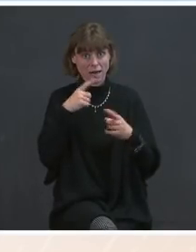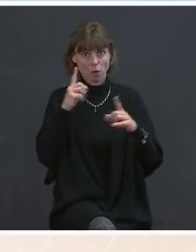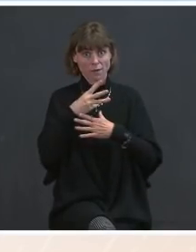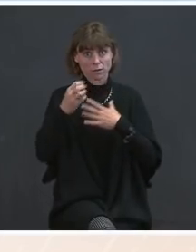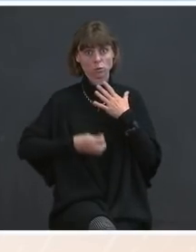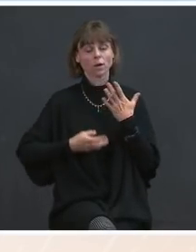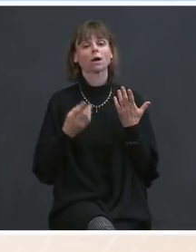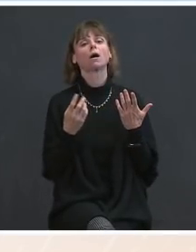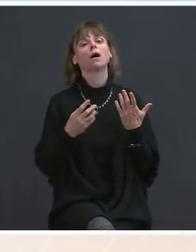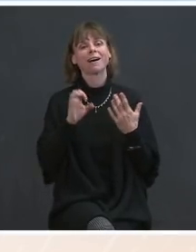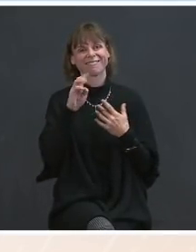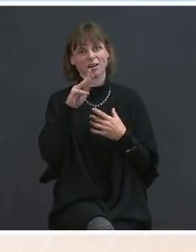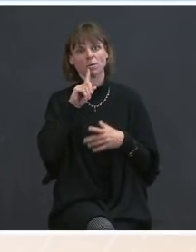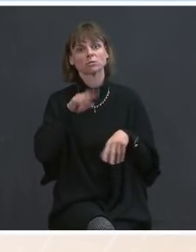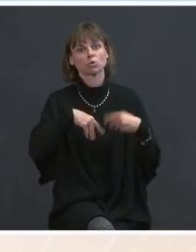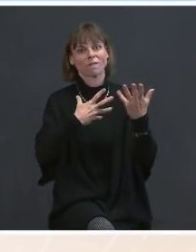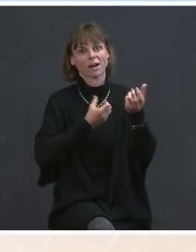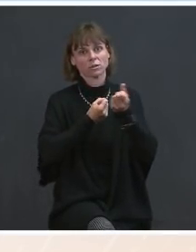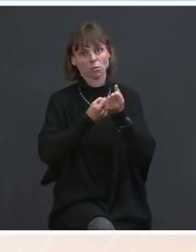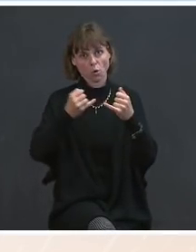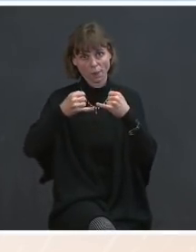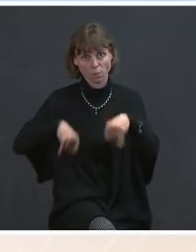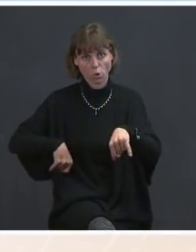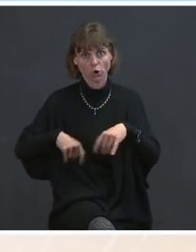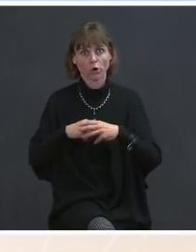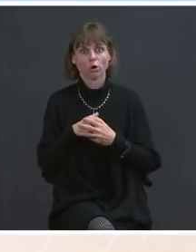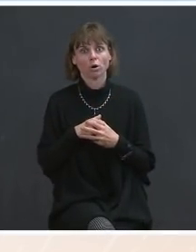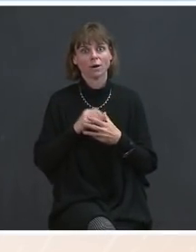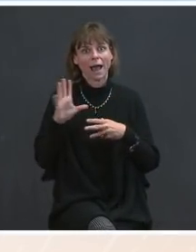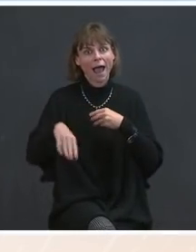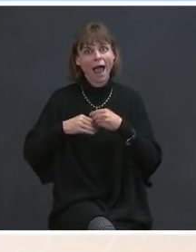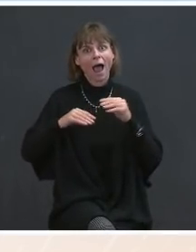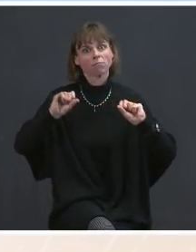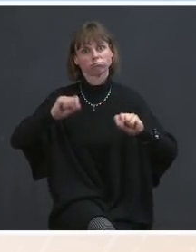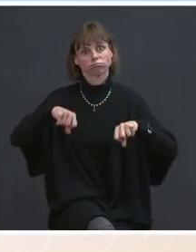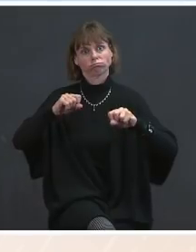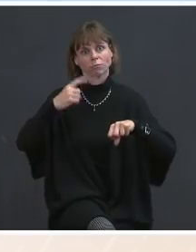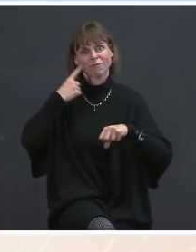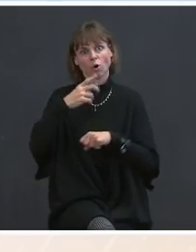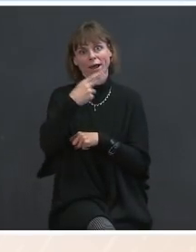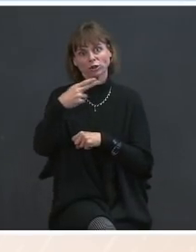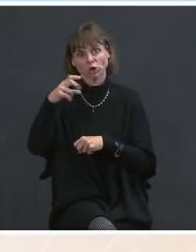providing support at the border, adding extra capacity to HHS for quick processing to avoid overcrowding.